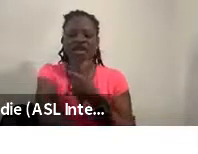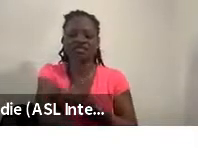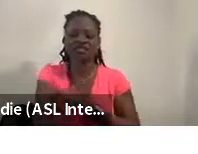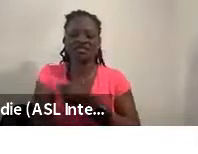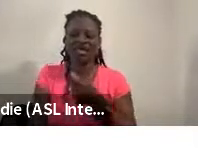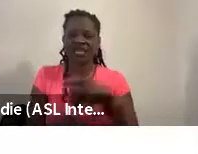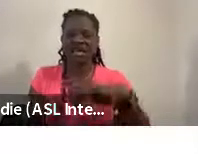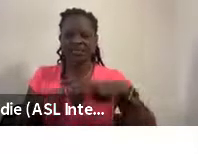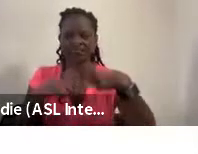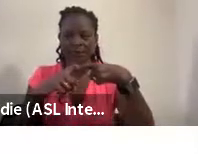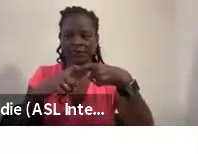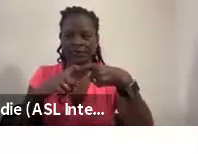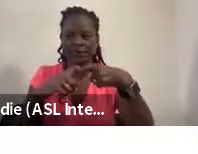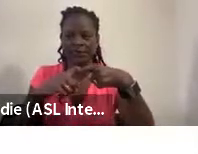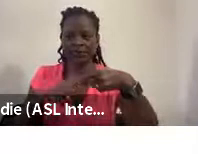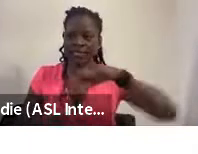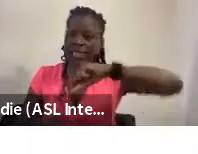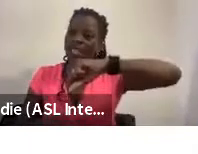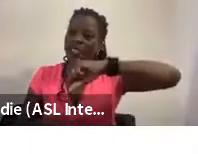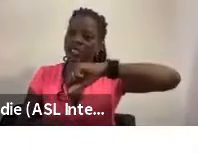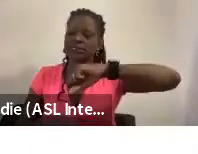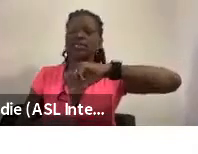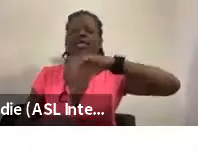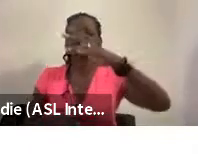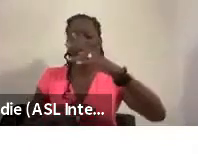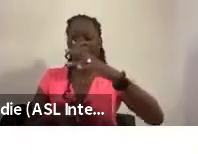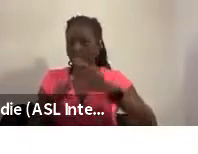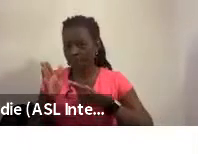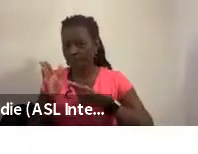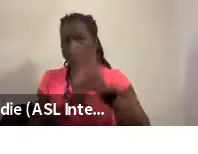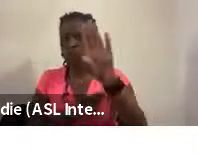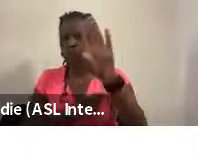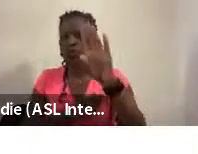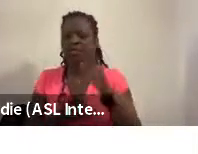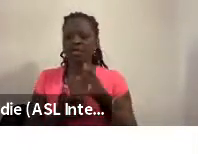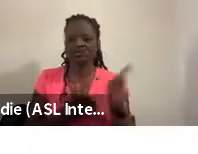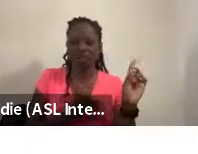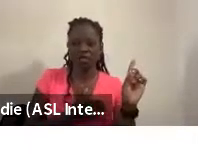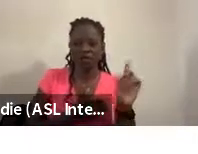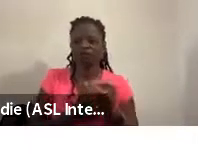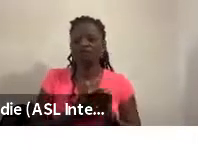launched last week, we are serving in-home supportive services